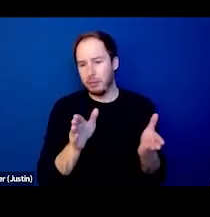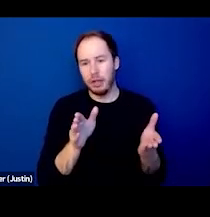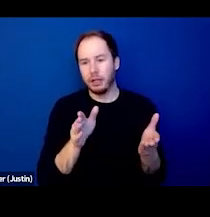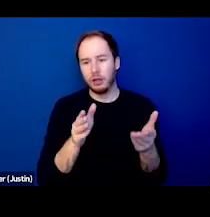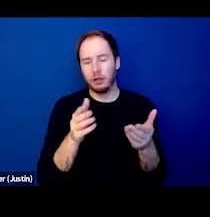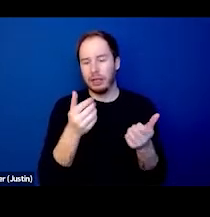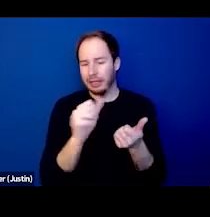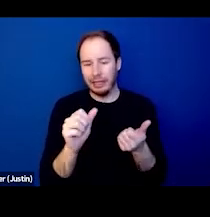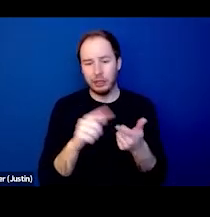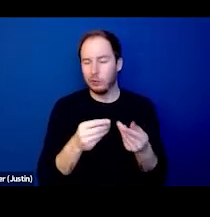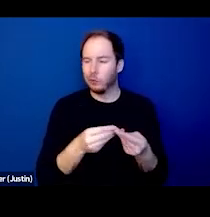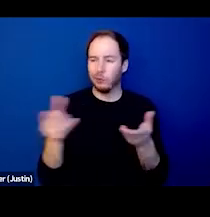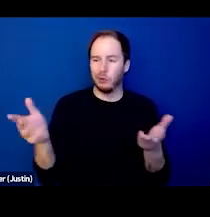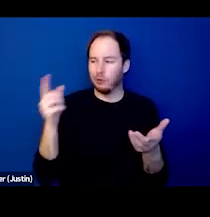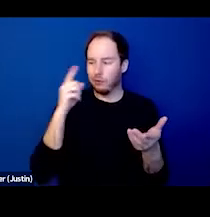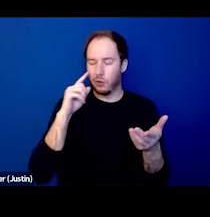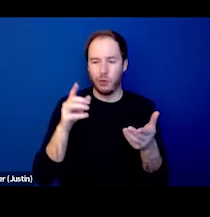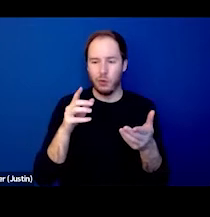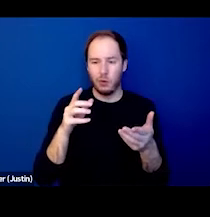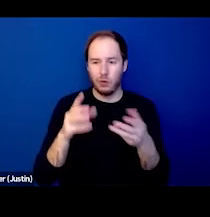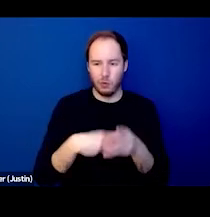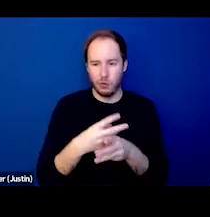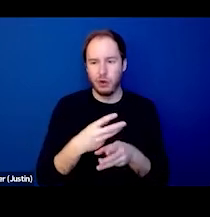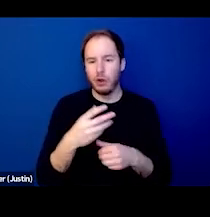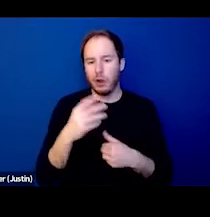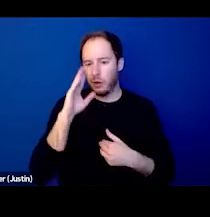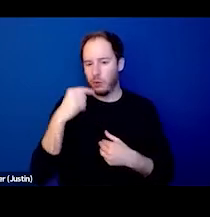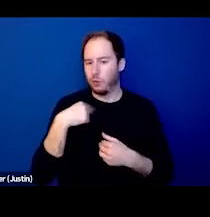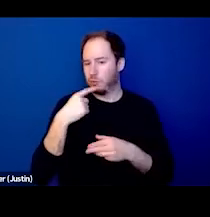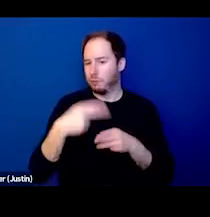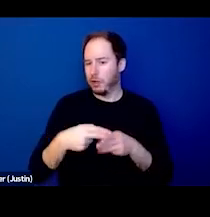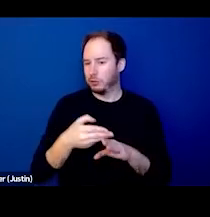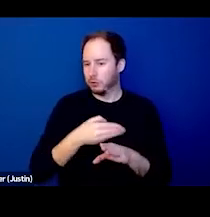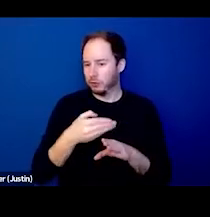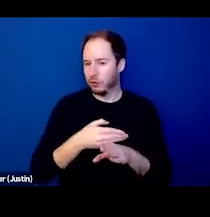anything that's public facing. I know Rose had mentioned that often tribes have